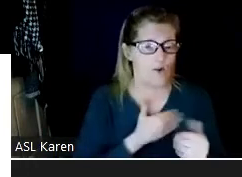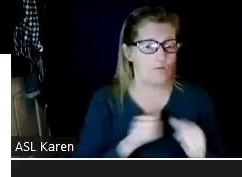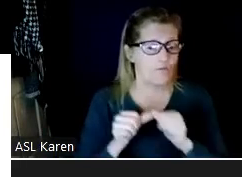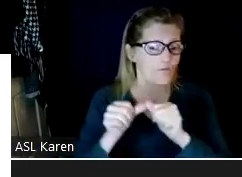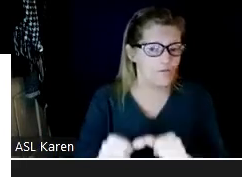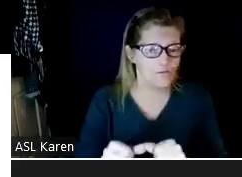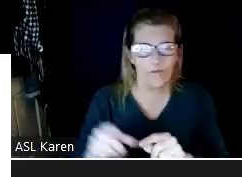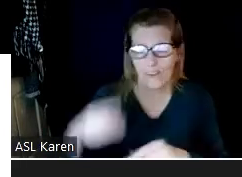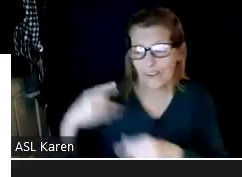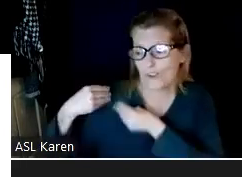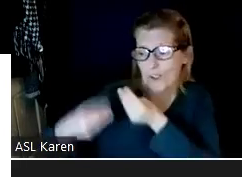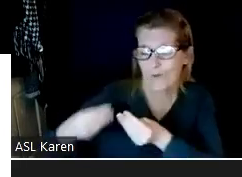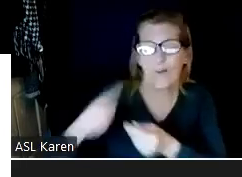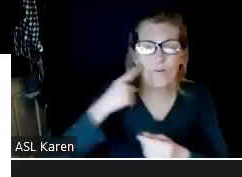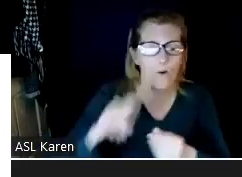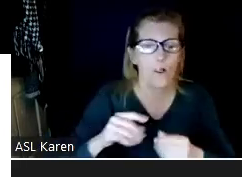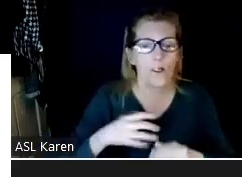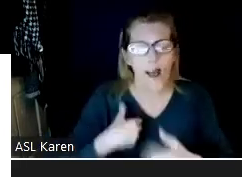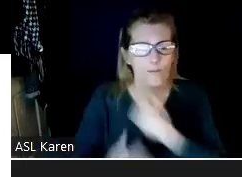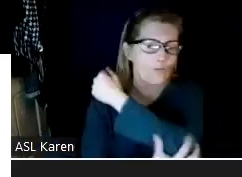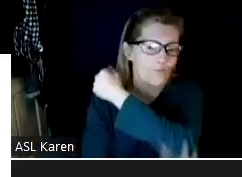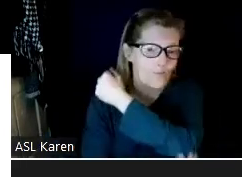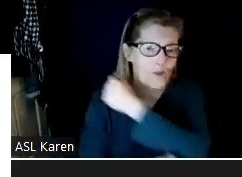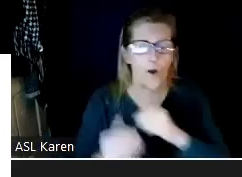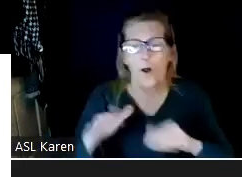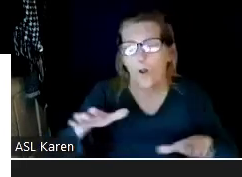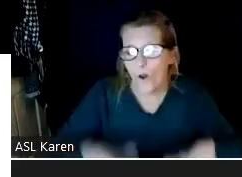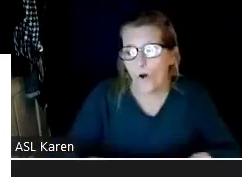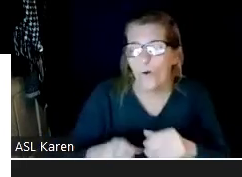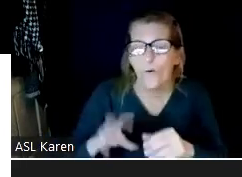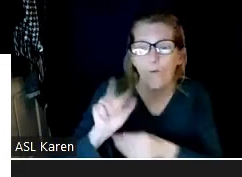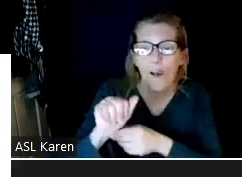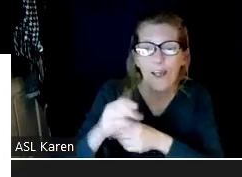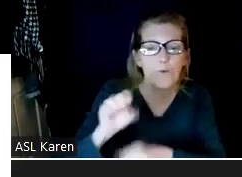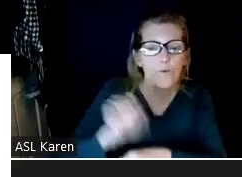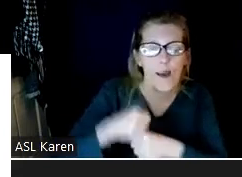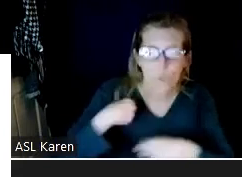generational poverty, giving low wage workers more opportunities that helps that helped